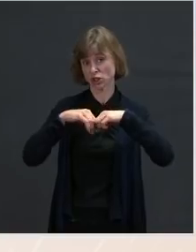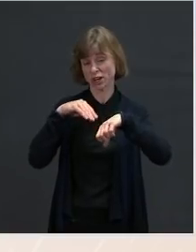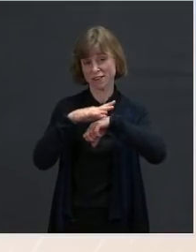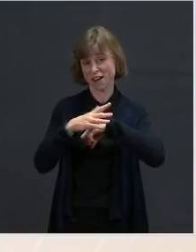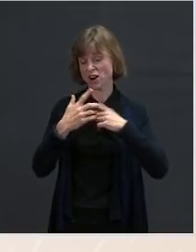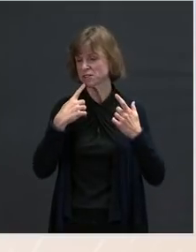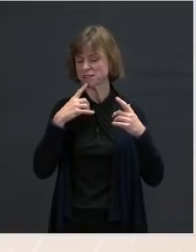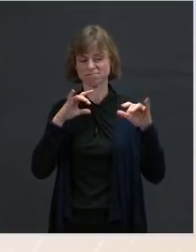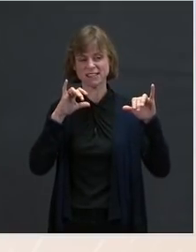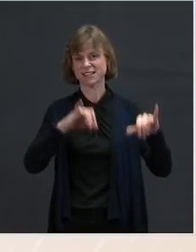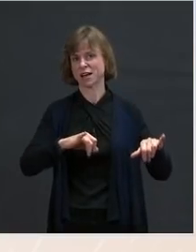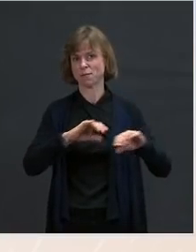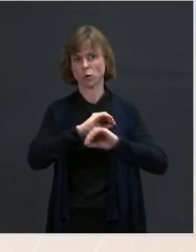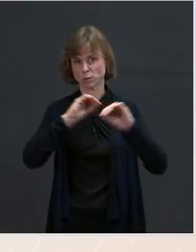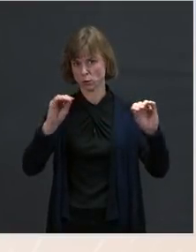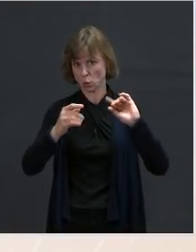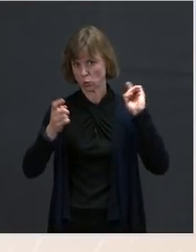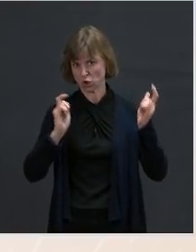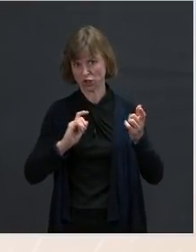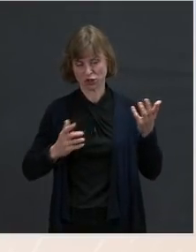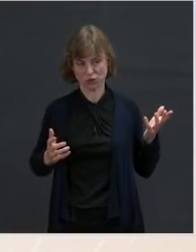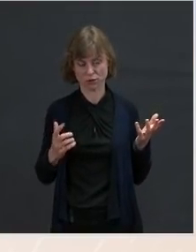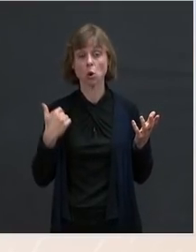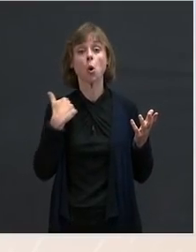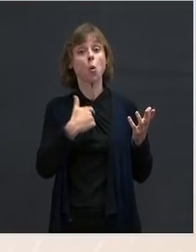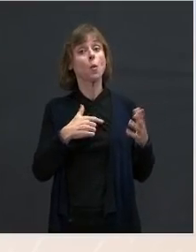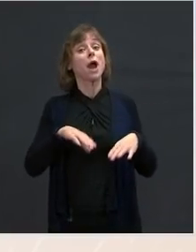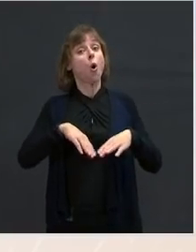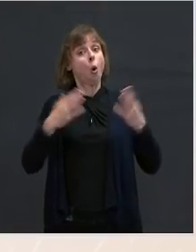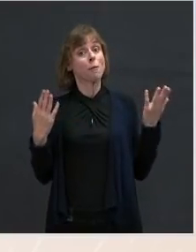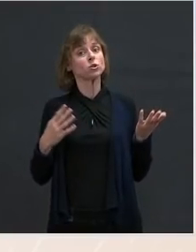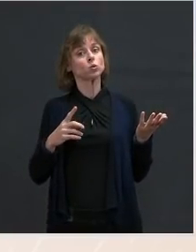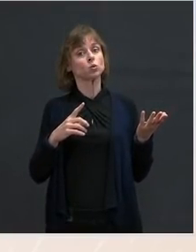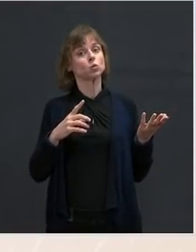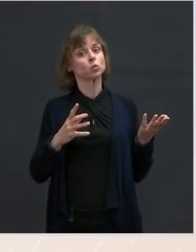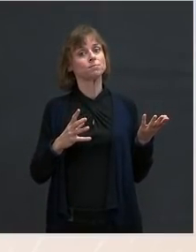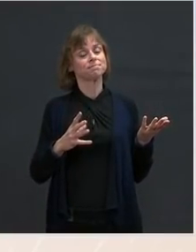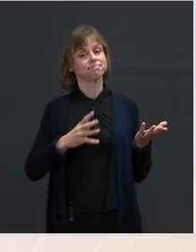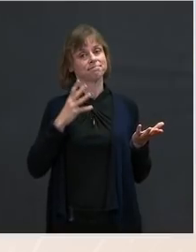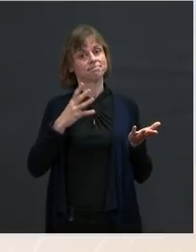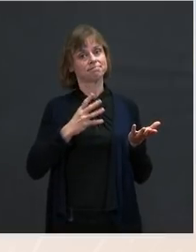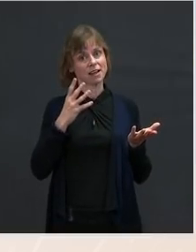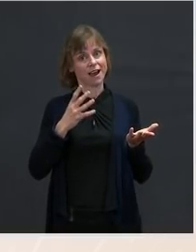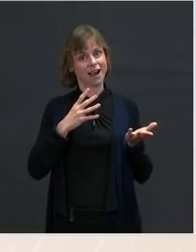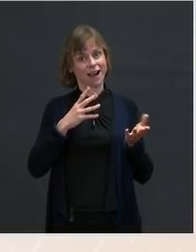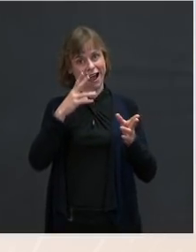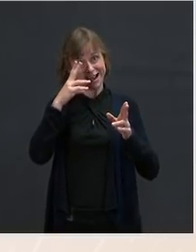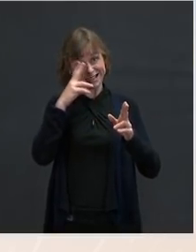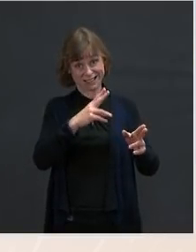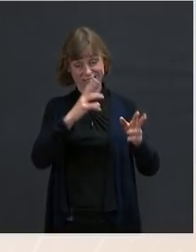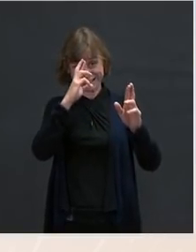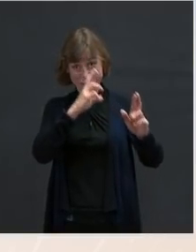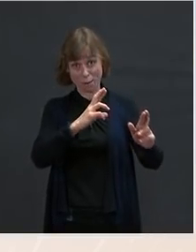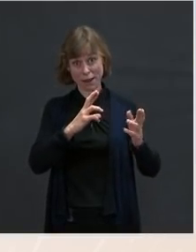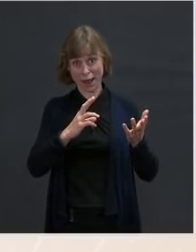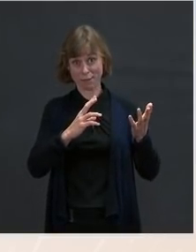I'll -- what we are open to is a diplomatic conversation. And our view is that diplomacy is the beth [sic] path -- the best path forward